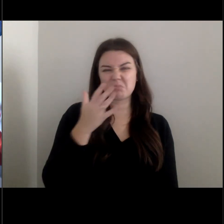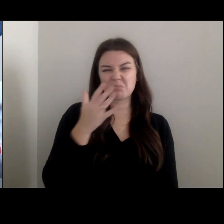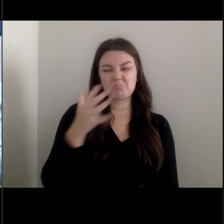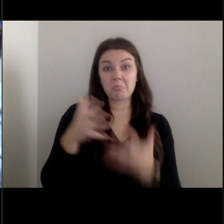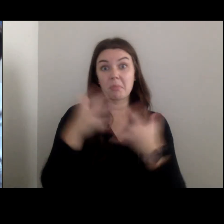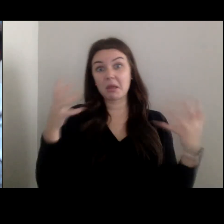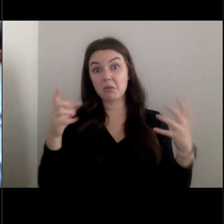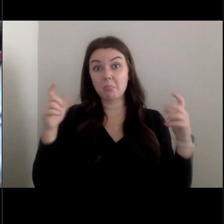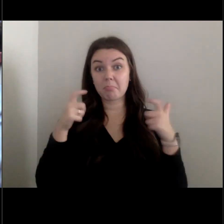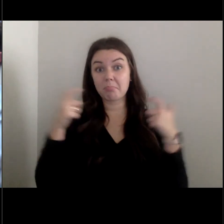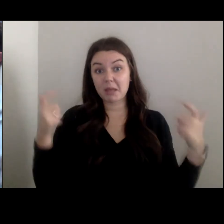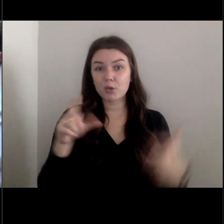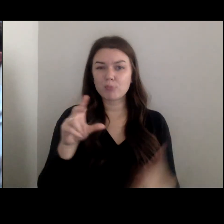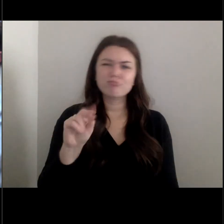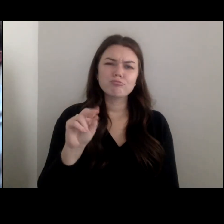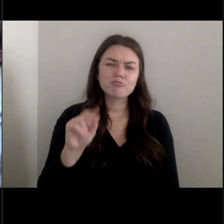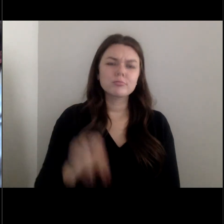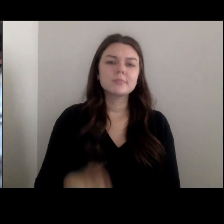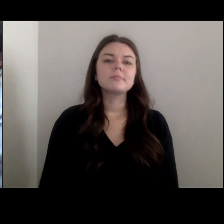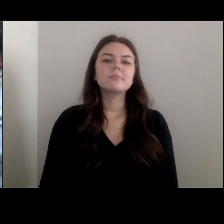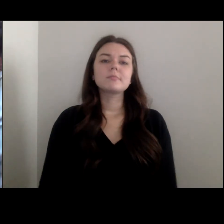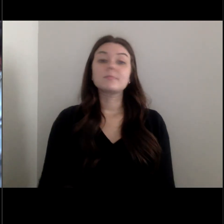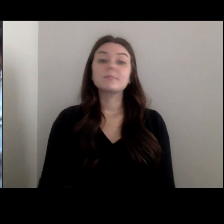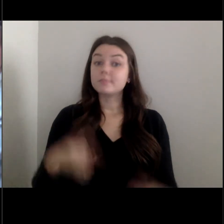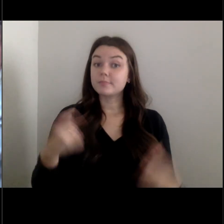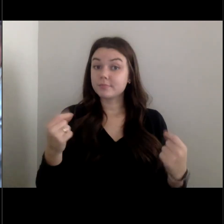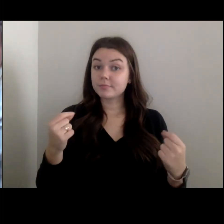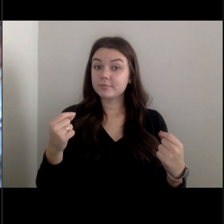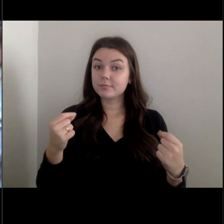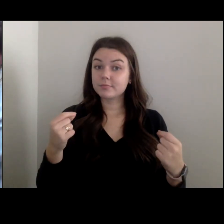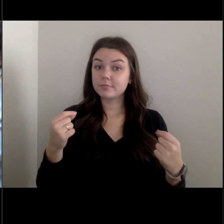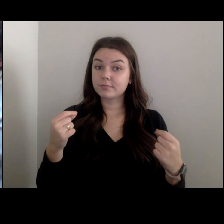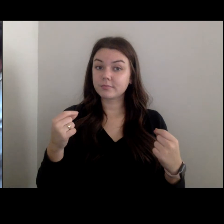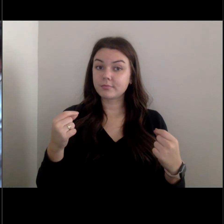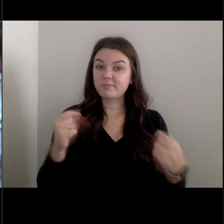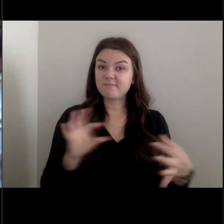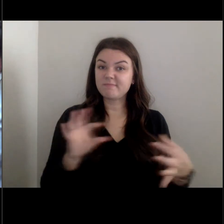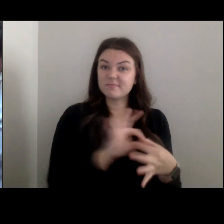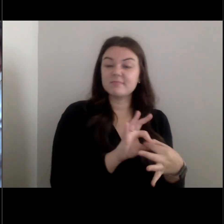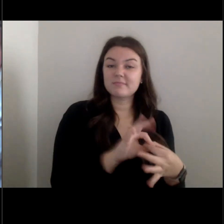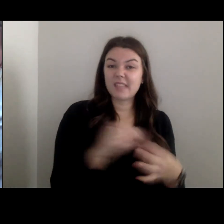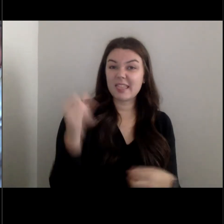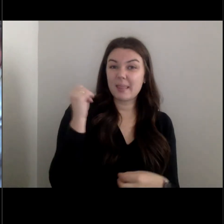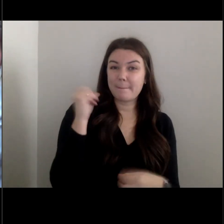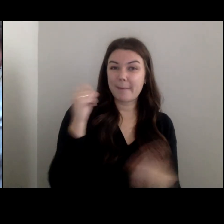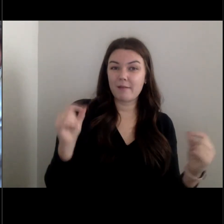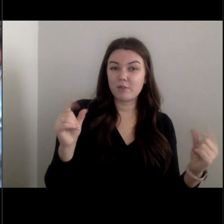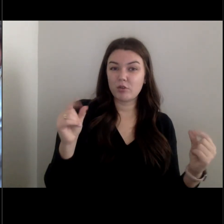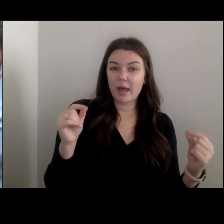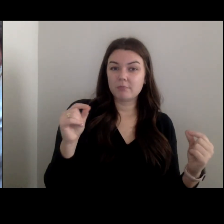but we would attach it just at the back of the carapace. We'd attach it right onto the spaghetti tag.